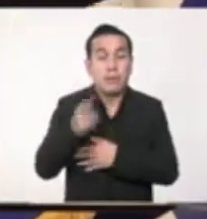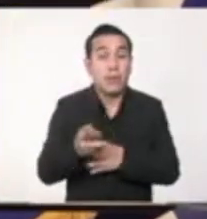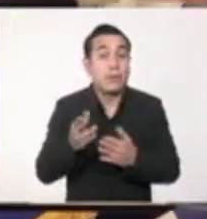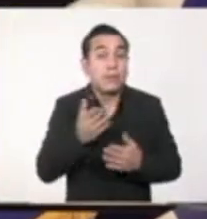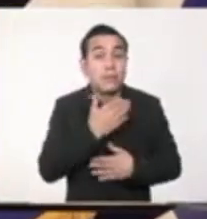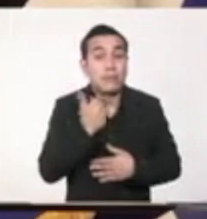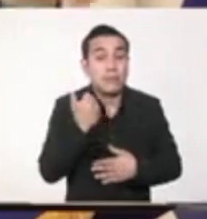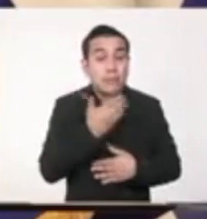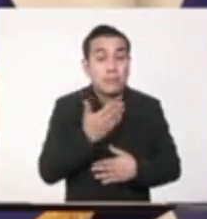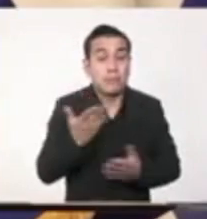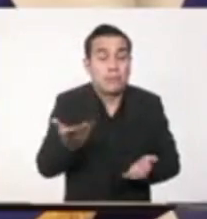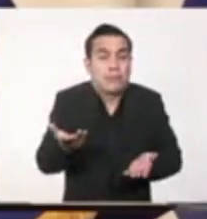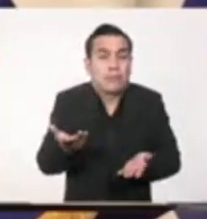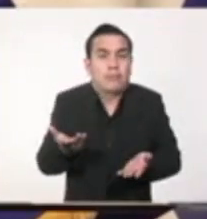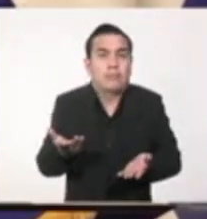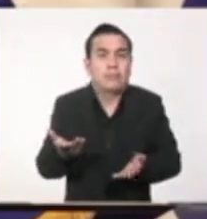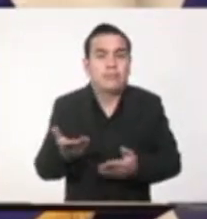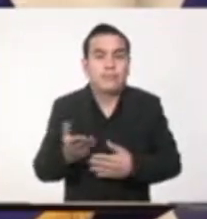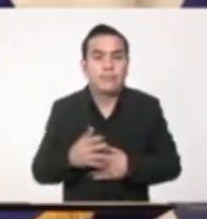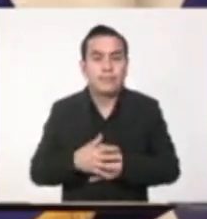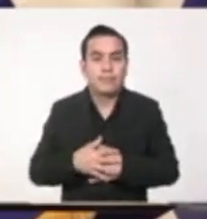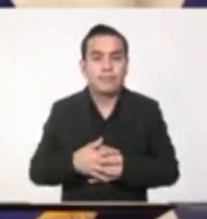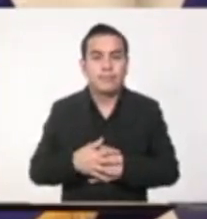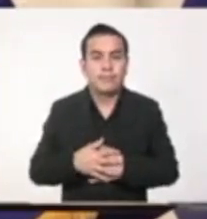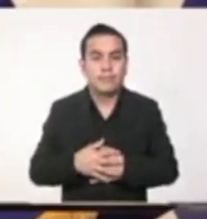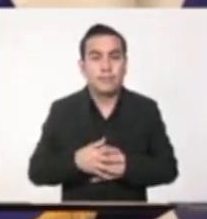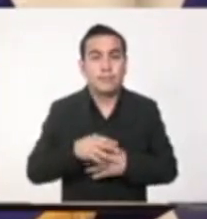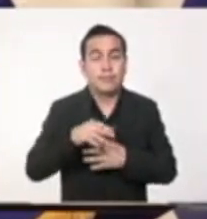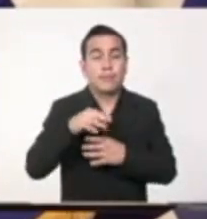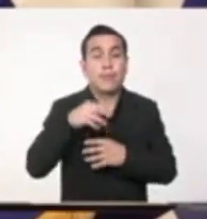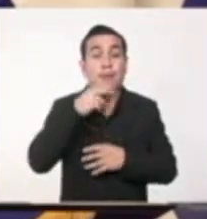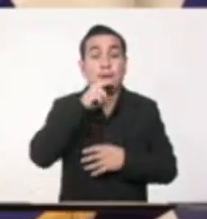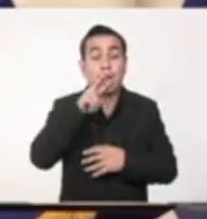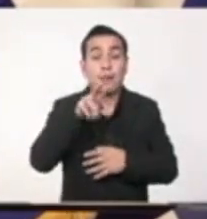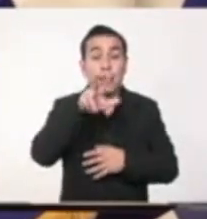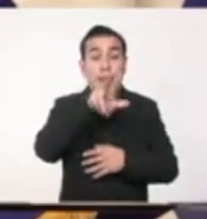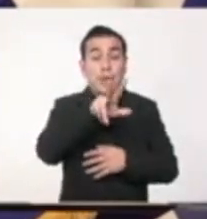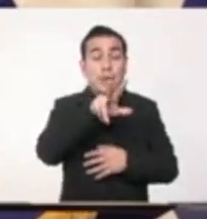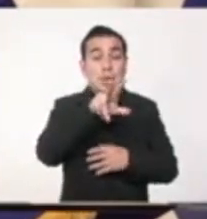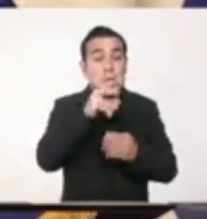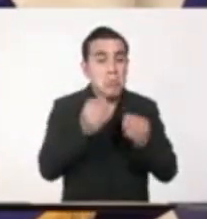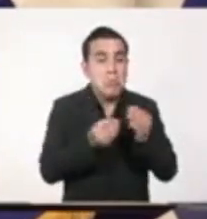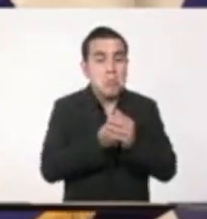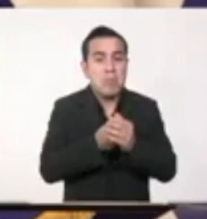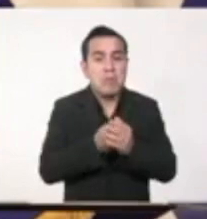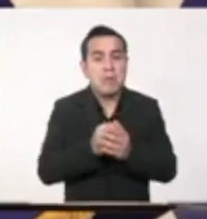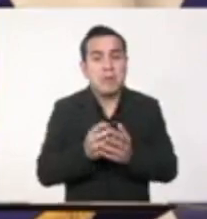they entered through waste. Nerd. The BFML has four deputies, but three for residuals. Arena is fourteen, but ten for